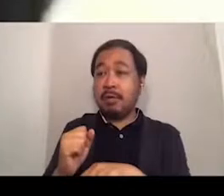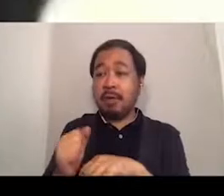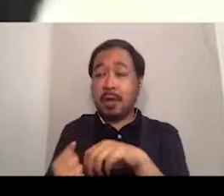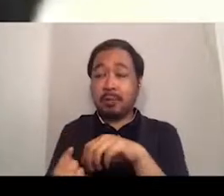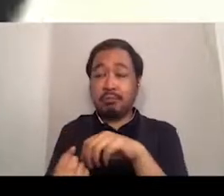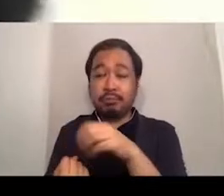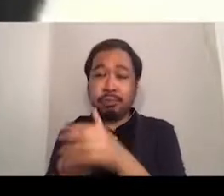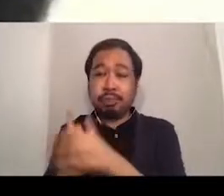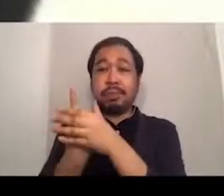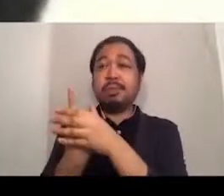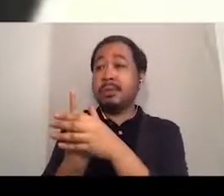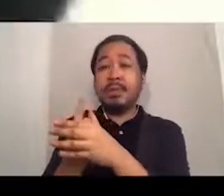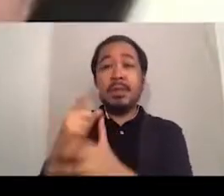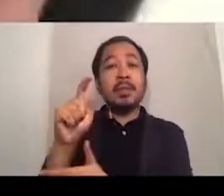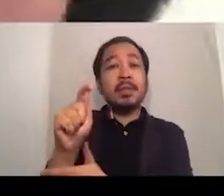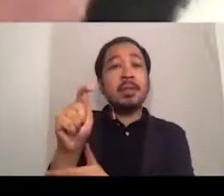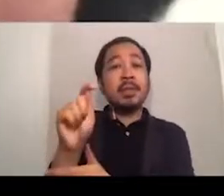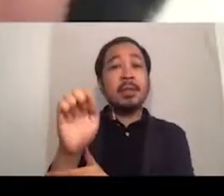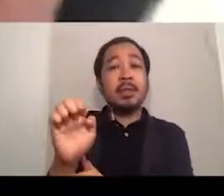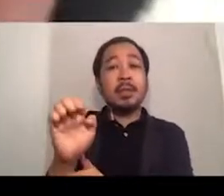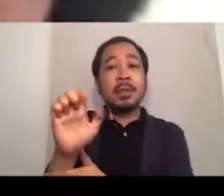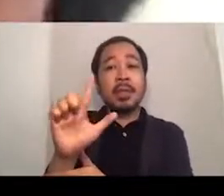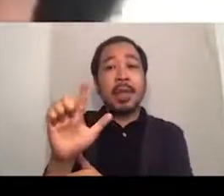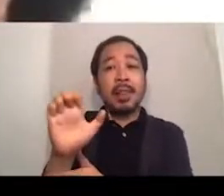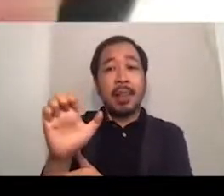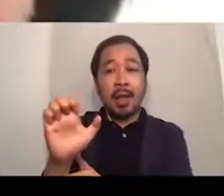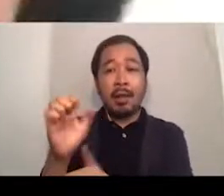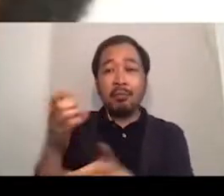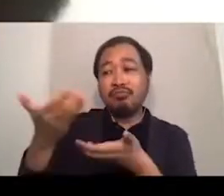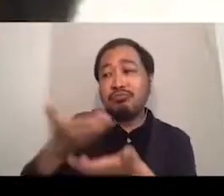Yet it is a new mode for both practitioners, as well as clientele,